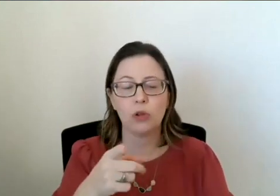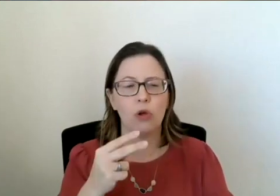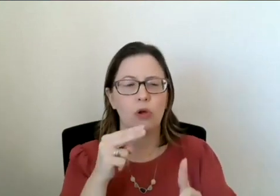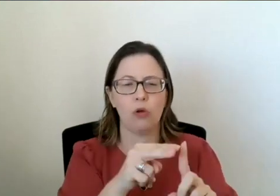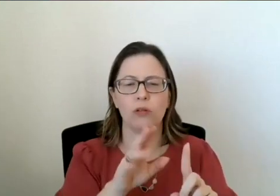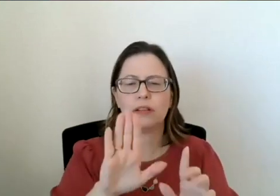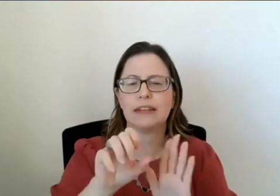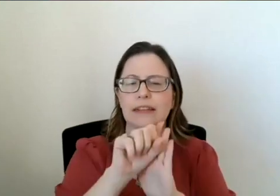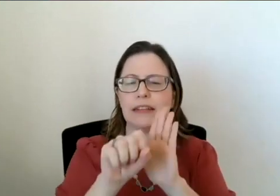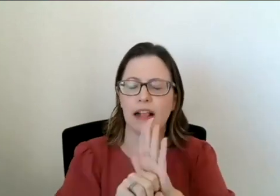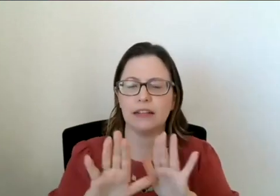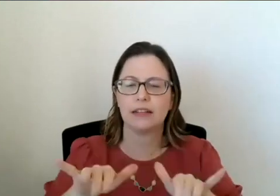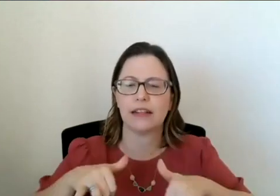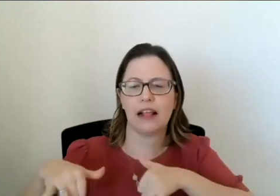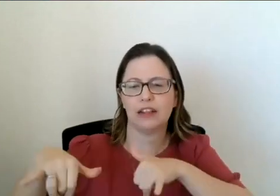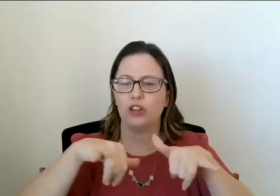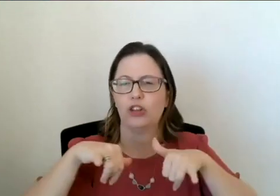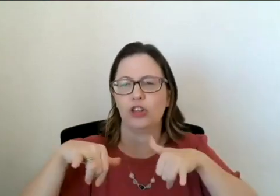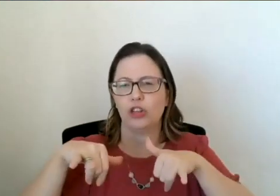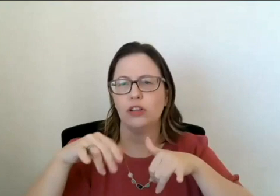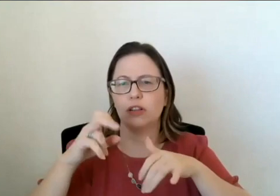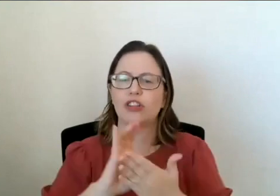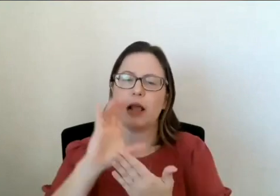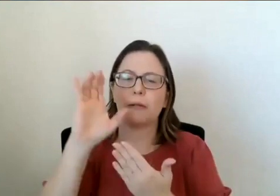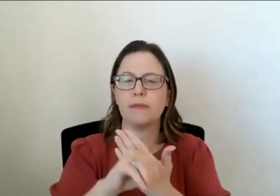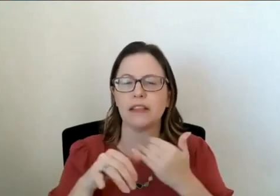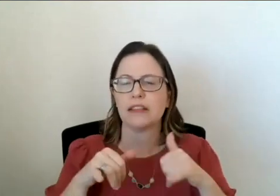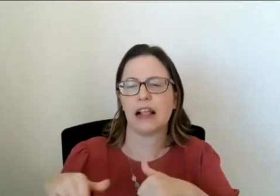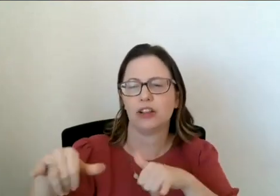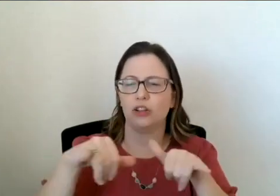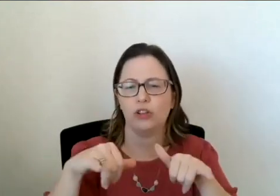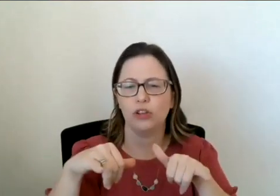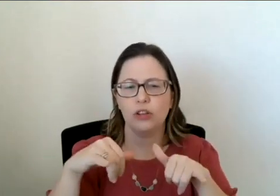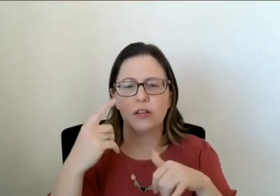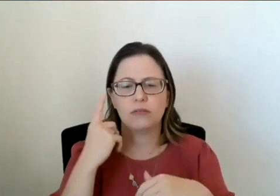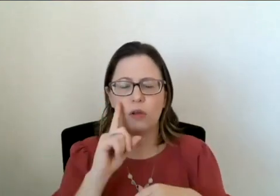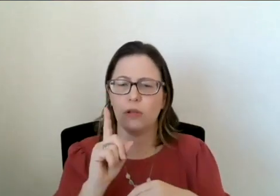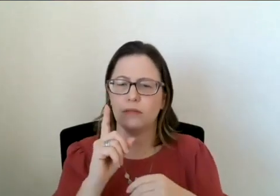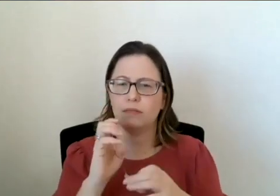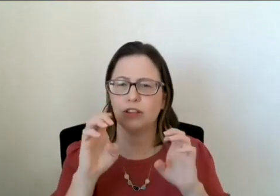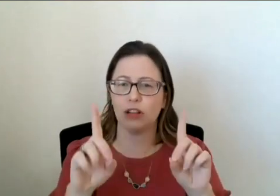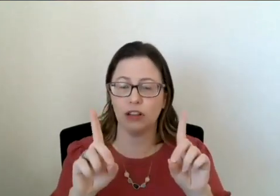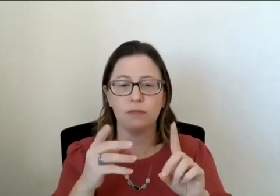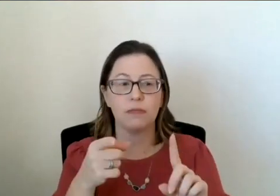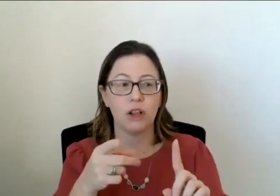And one key document that will help you is if you look at the state standards, the curriculum for